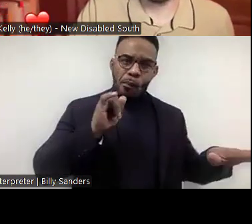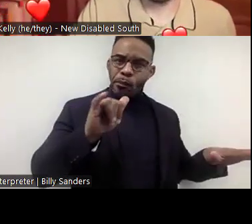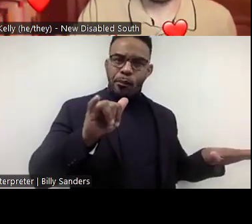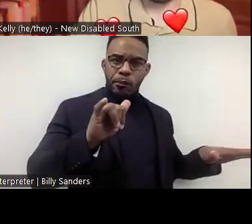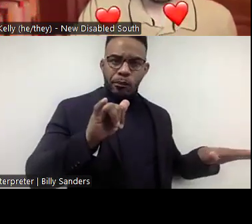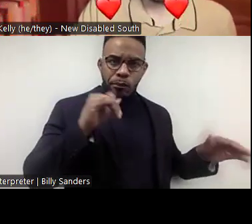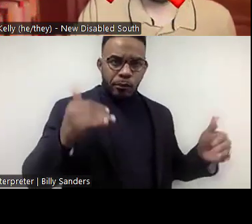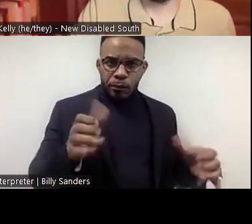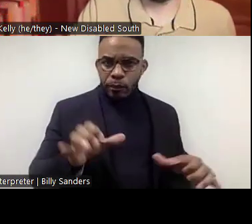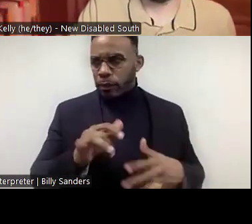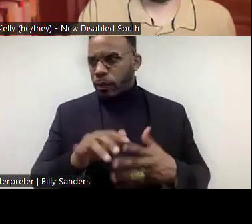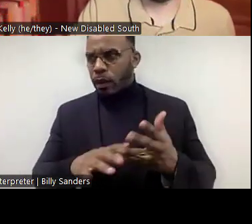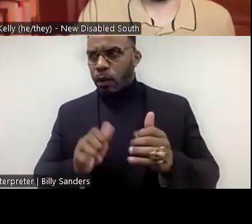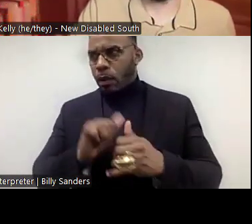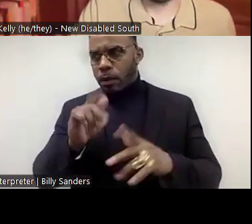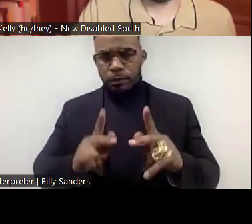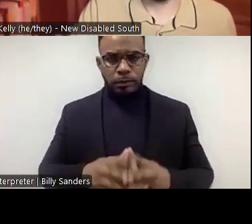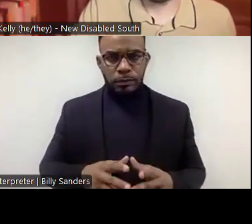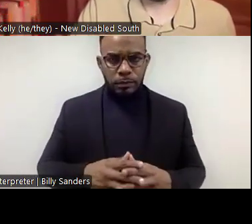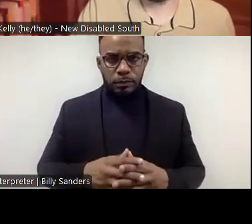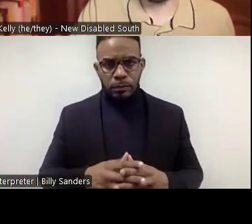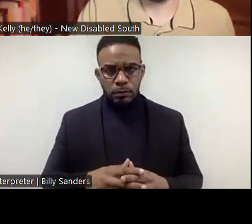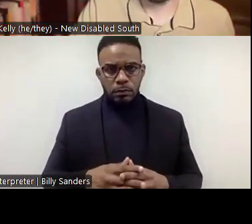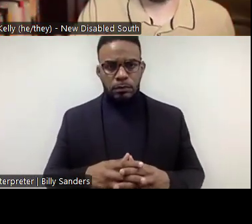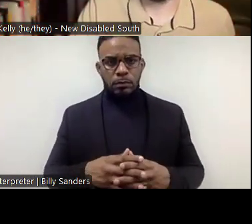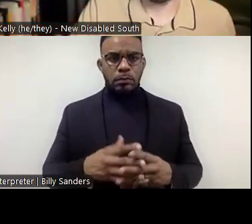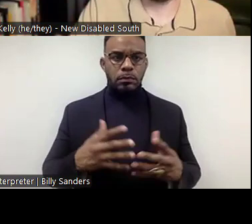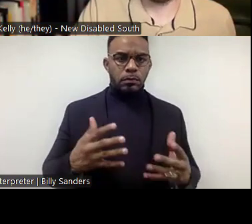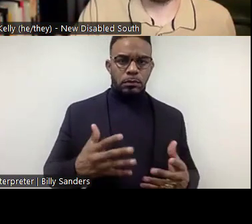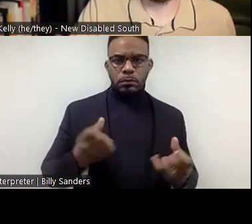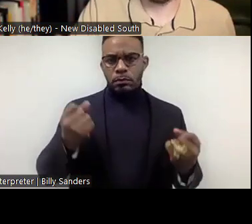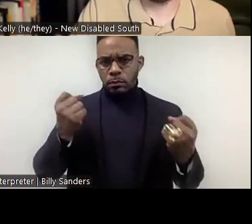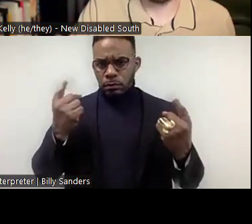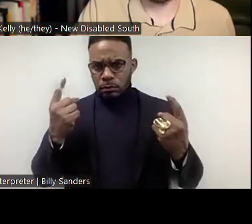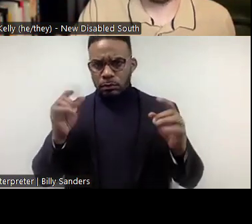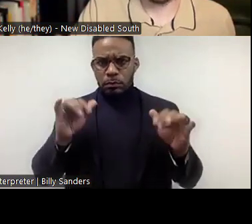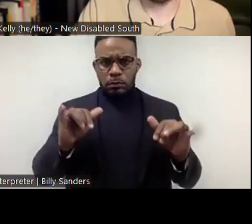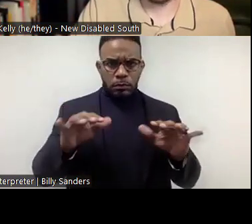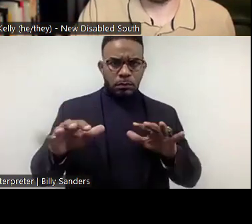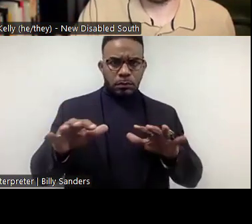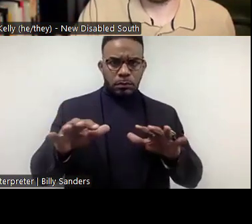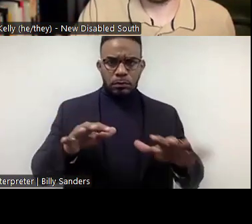organize with someone or with some people. Really try to do it with other people.